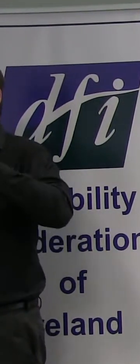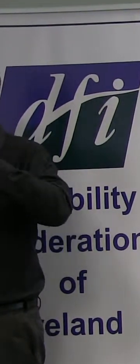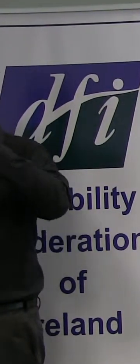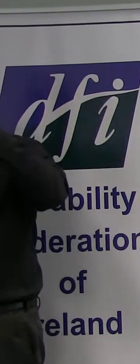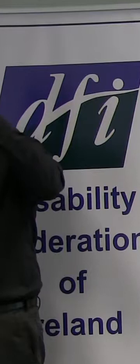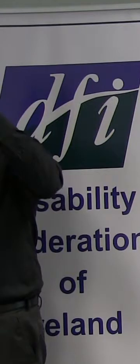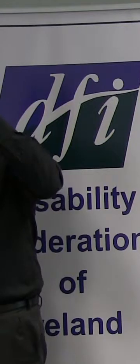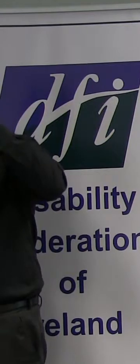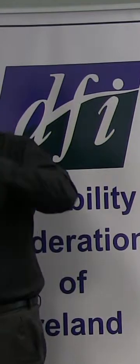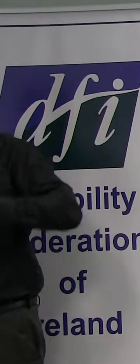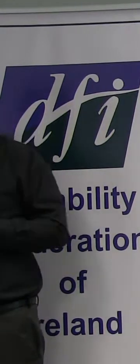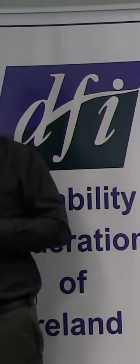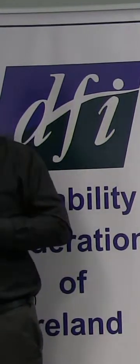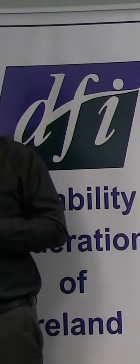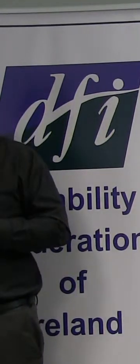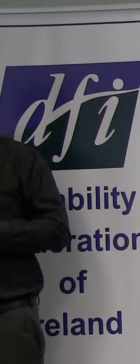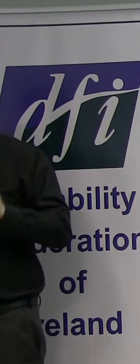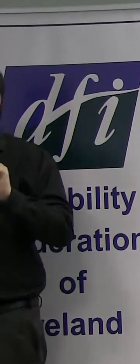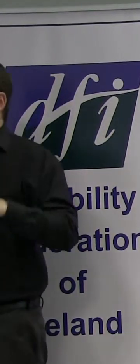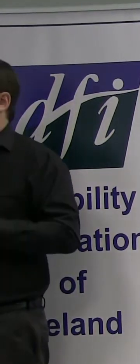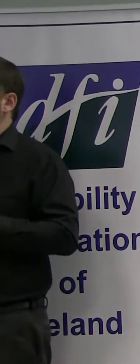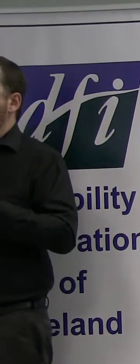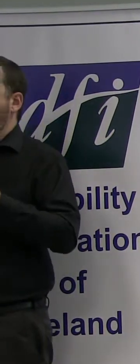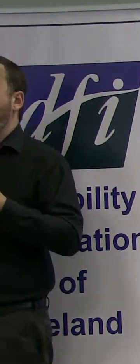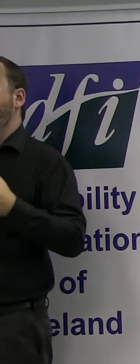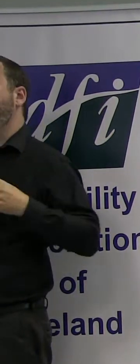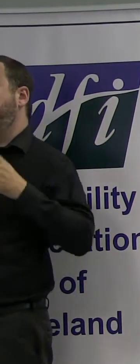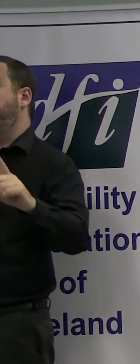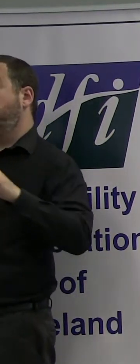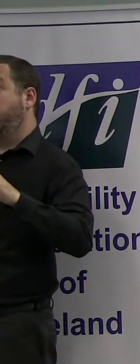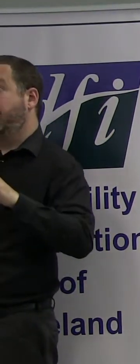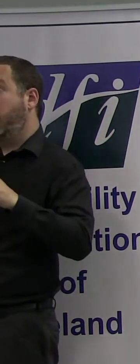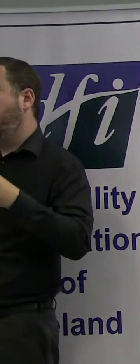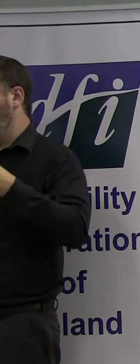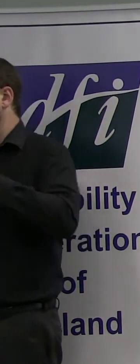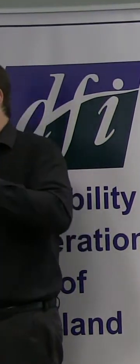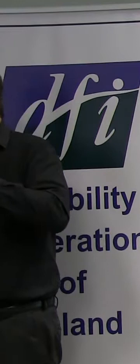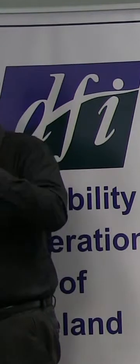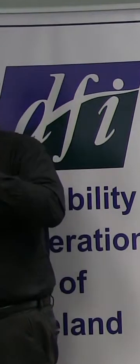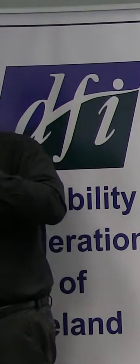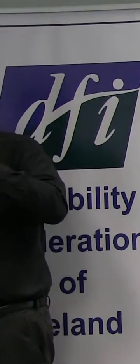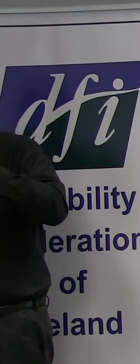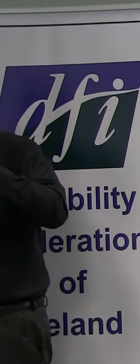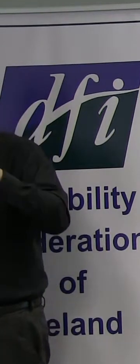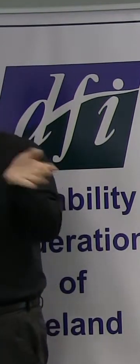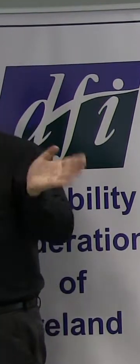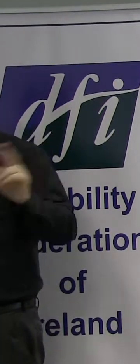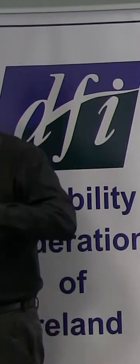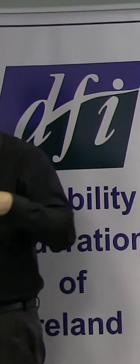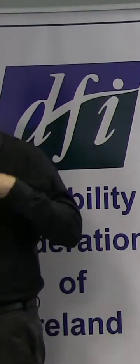only have a charitable purpose you cant have a charitable purpose and another purpose then you are not a charity and this is some of the things we can look